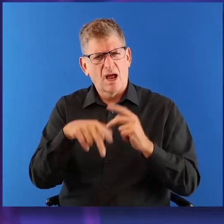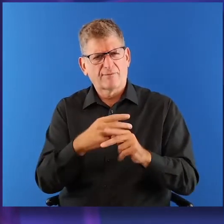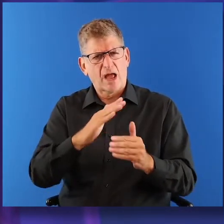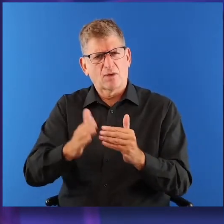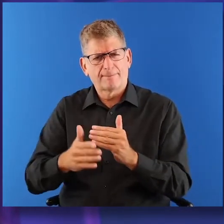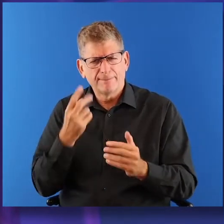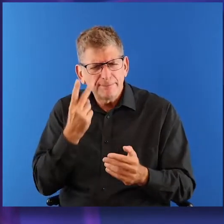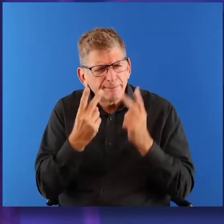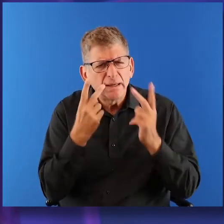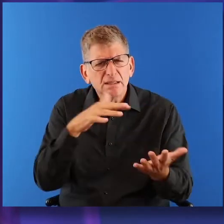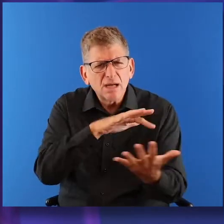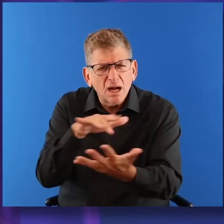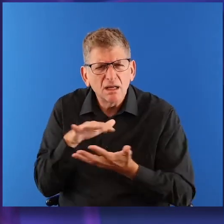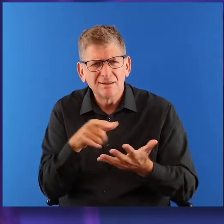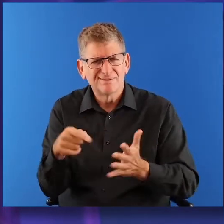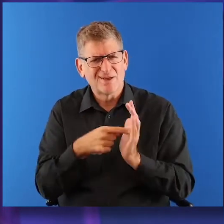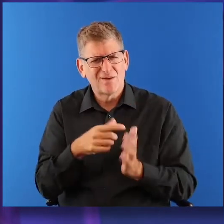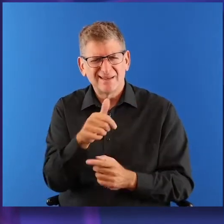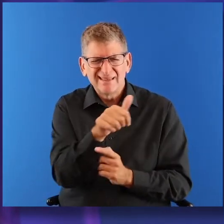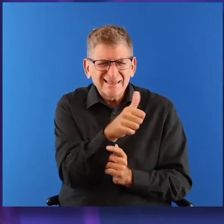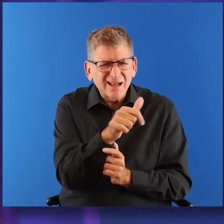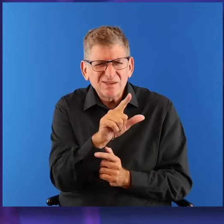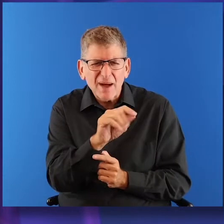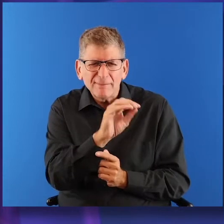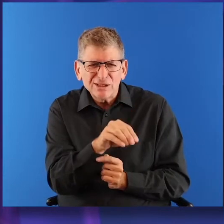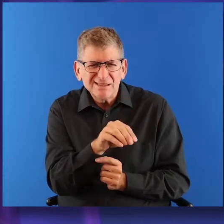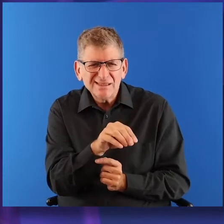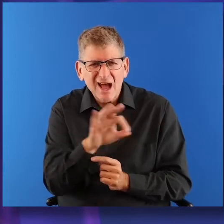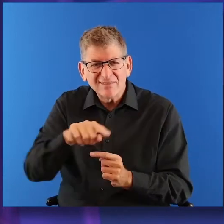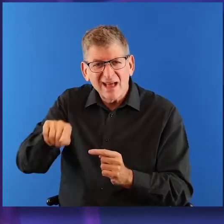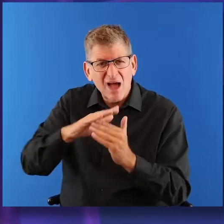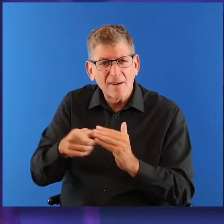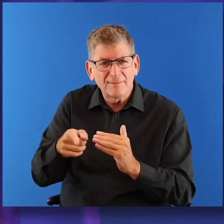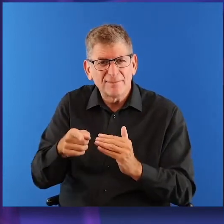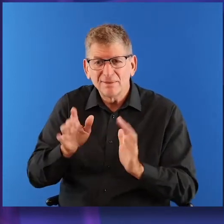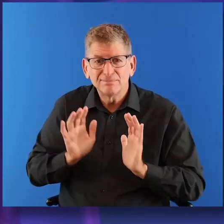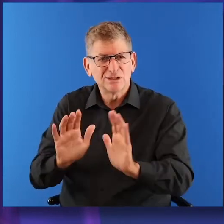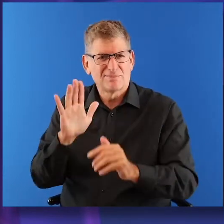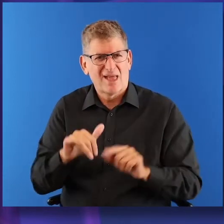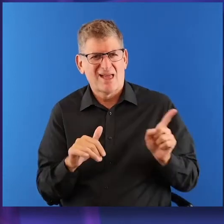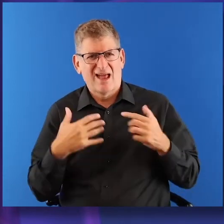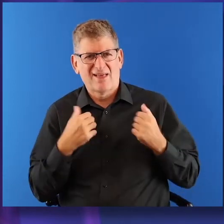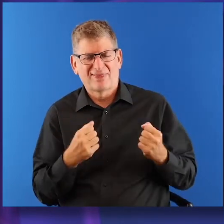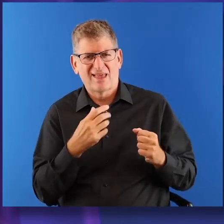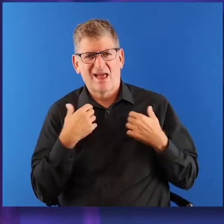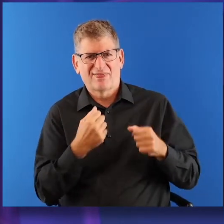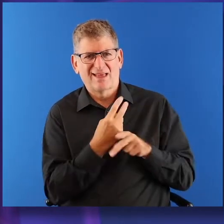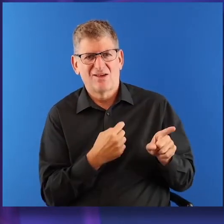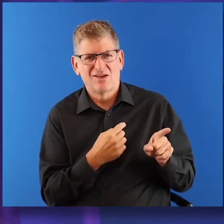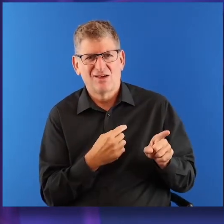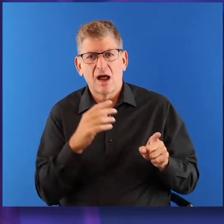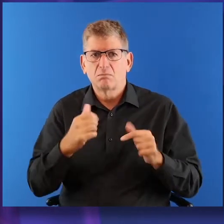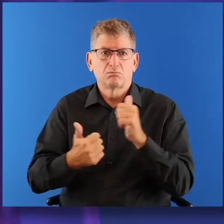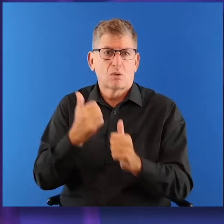the lion share driven by dynamics in communities, the places where you are born, grow, live, learn, eat, play and pray.